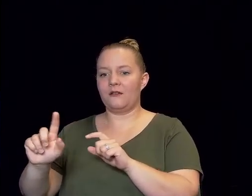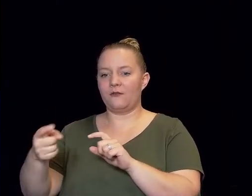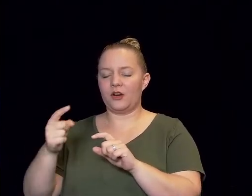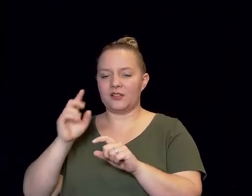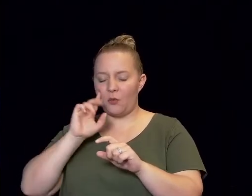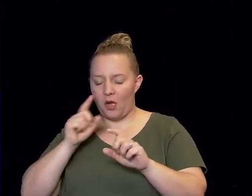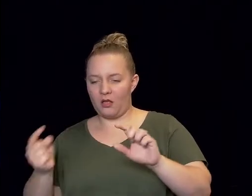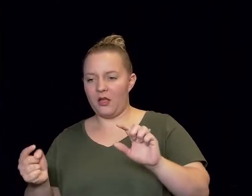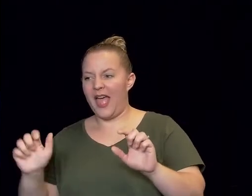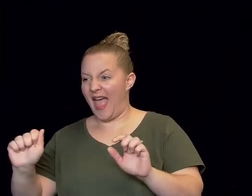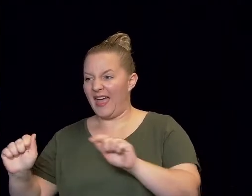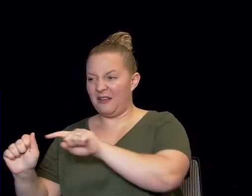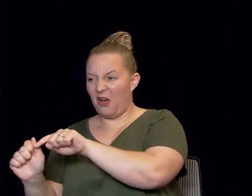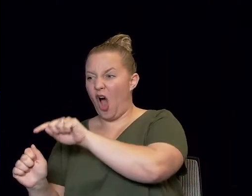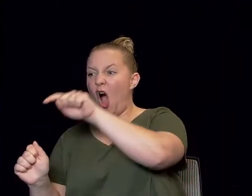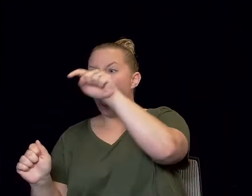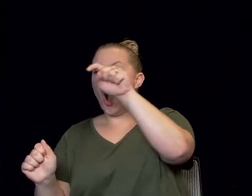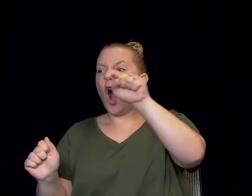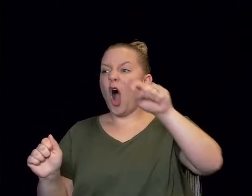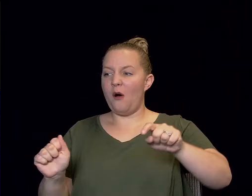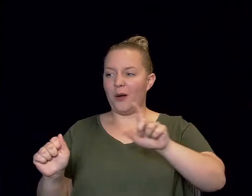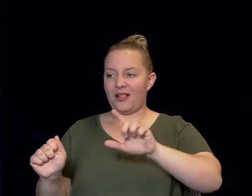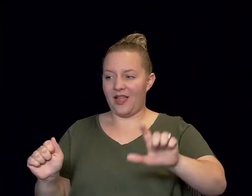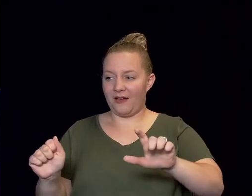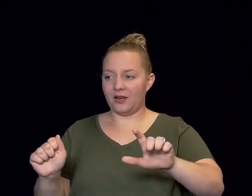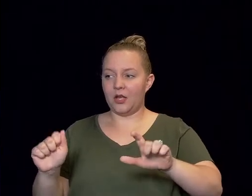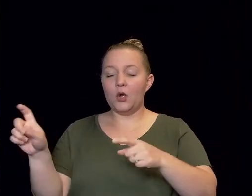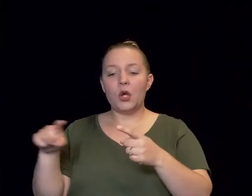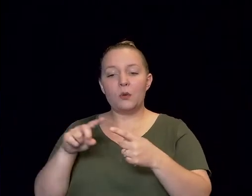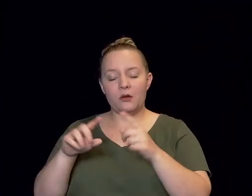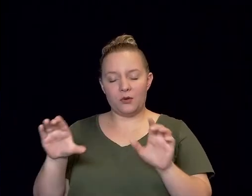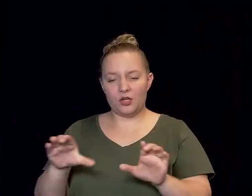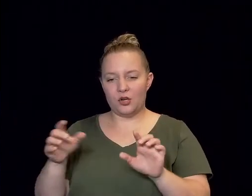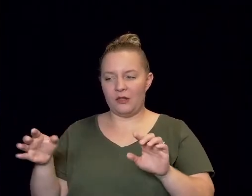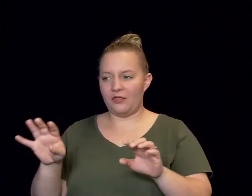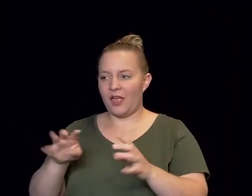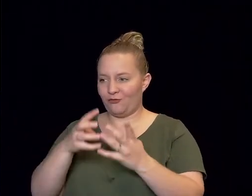the way over here to this far left term. And again, whenever we're doing that little like rainbowy